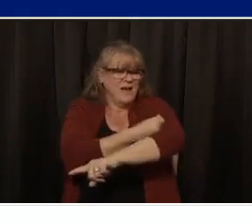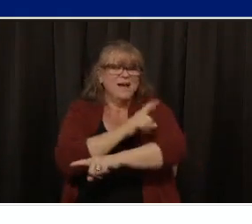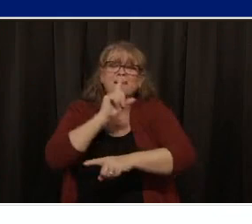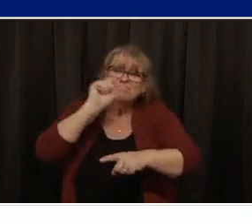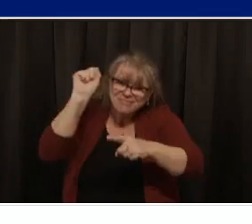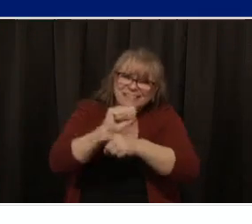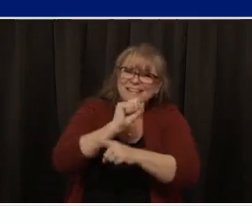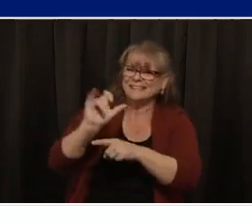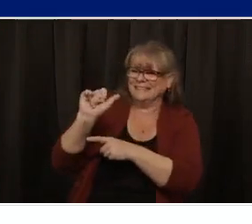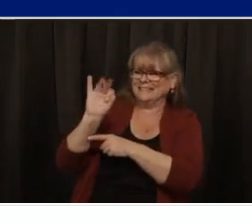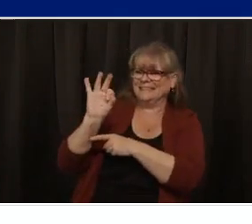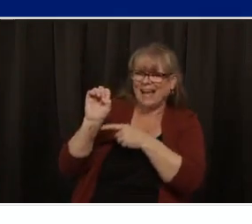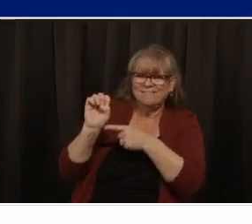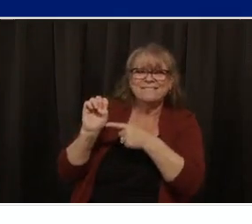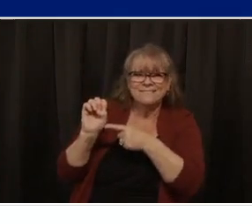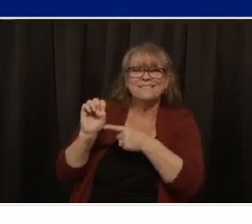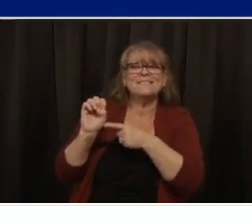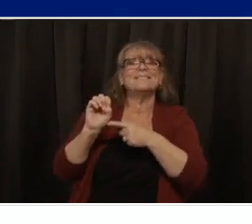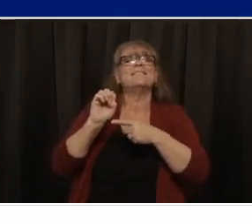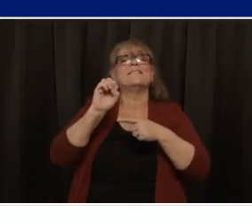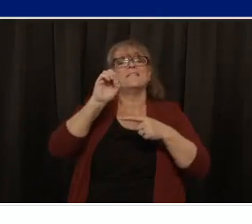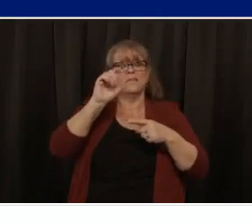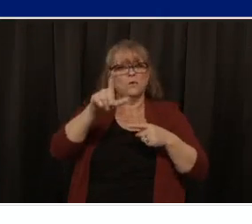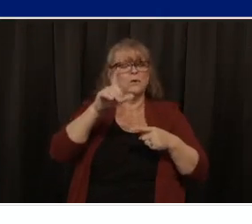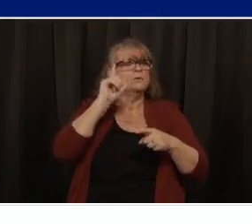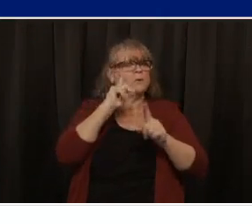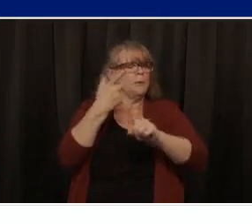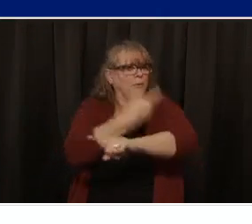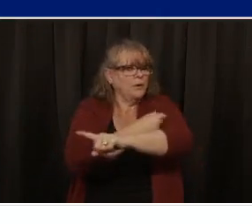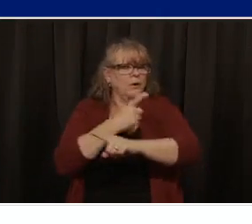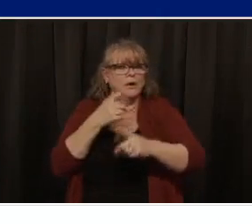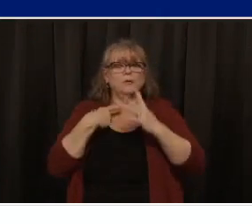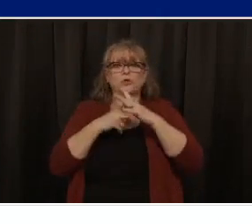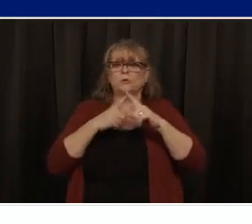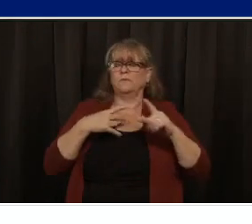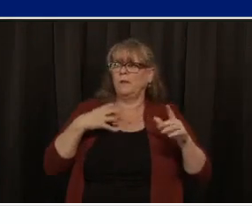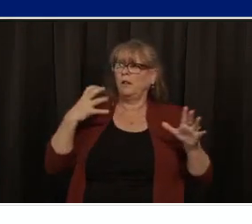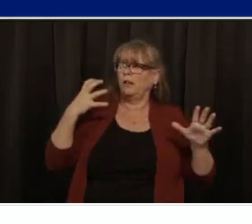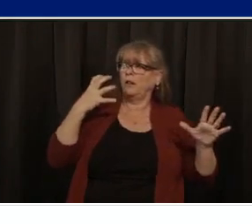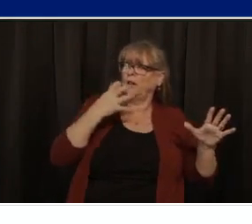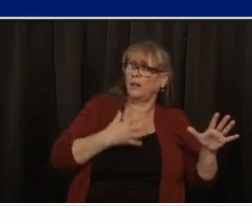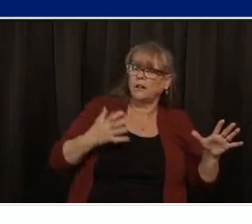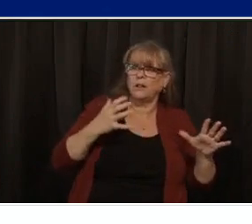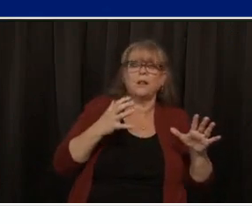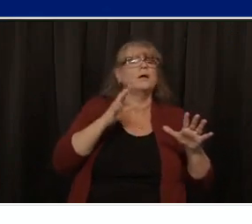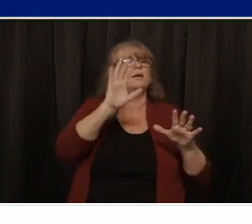and we'll continue to work to make sure this is safe and works as best as possible. Thank you.